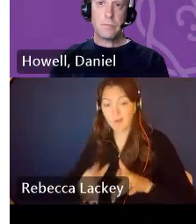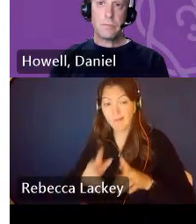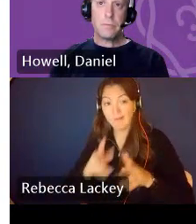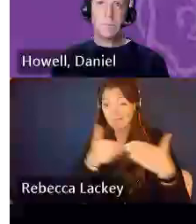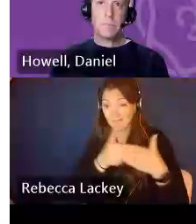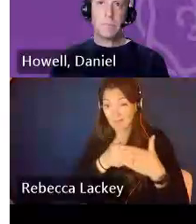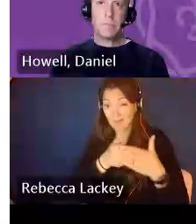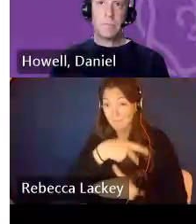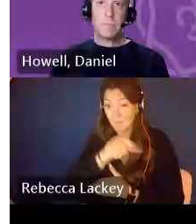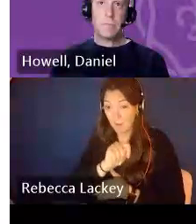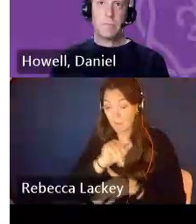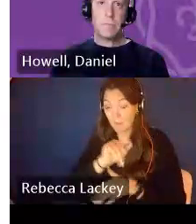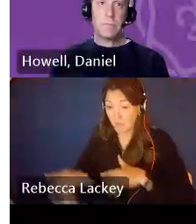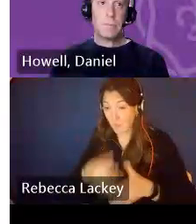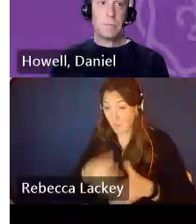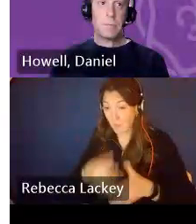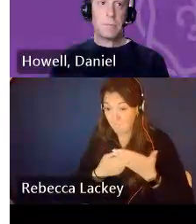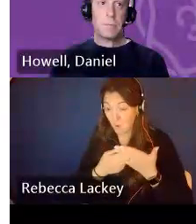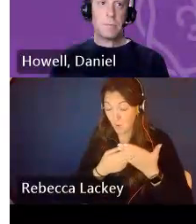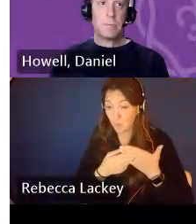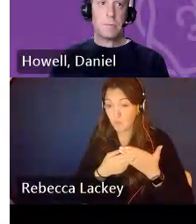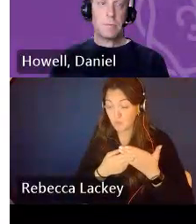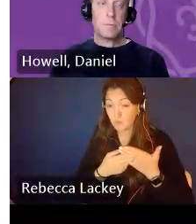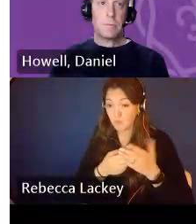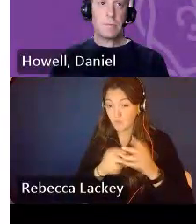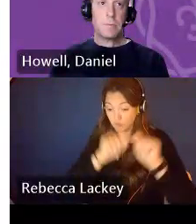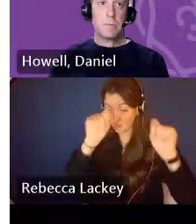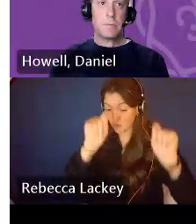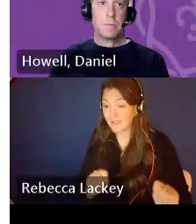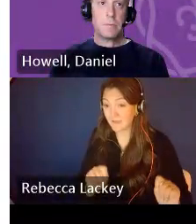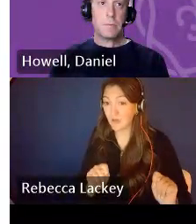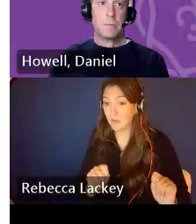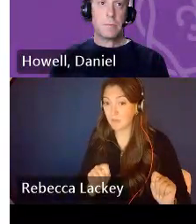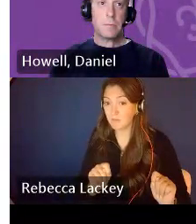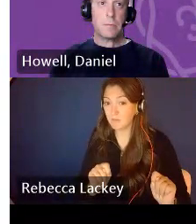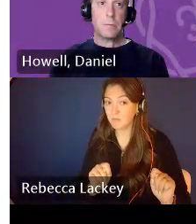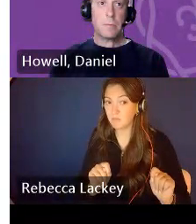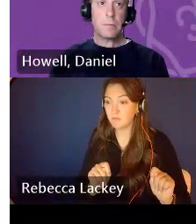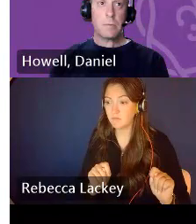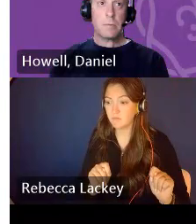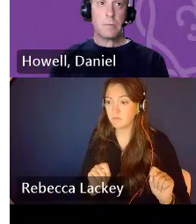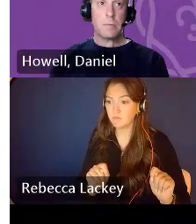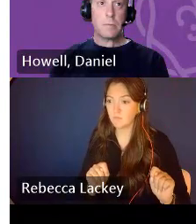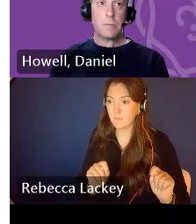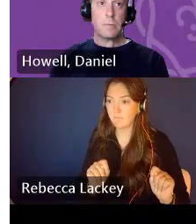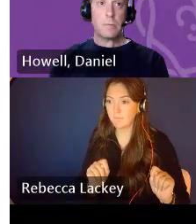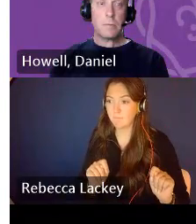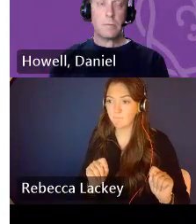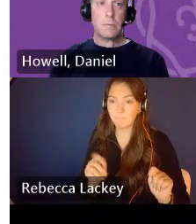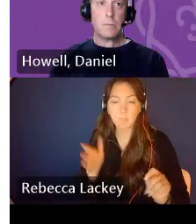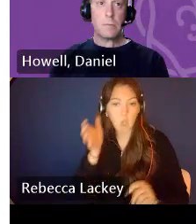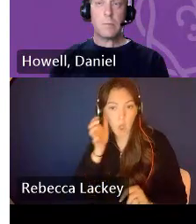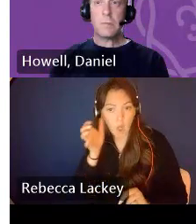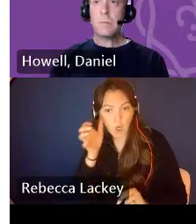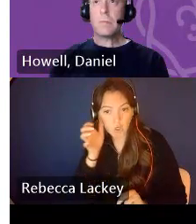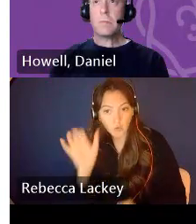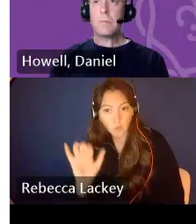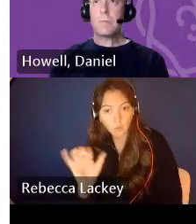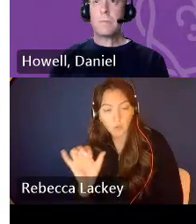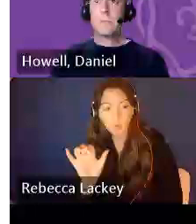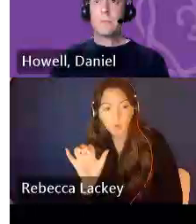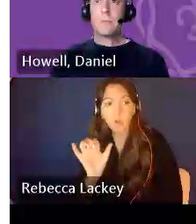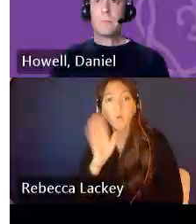and the and the recorded transcript of this meeting the the audio of this is will be posted